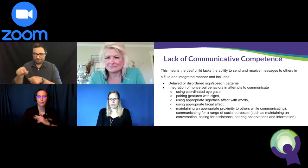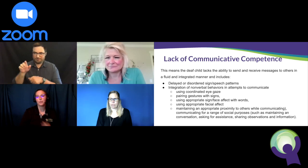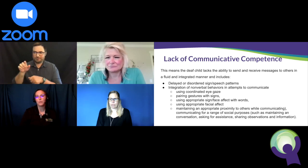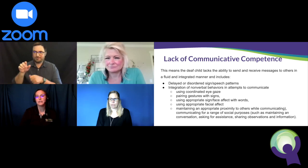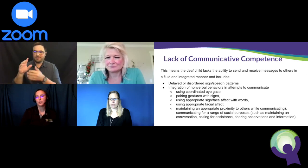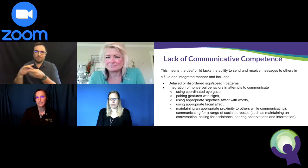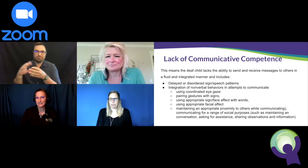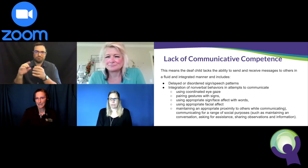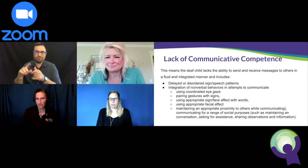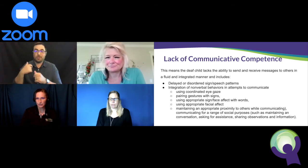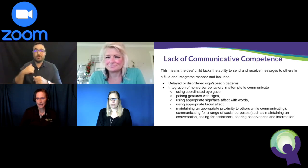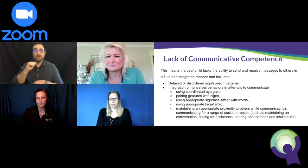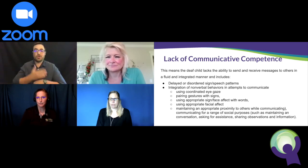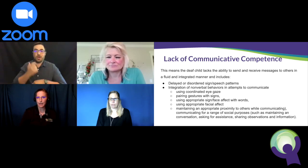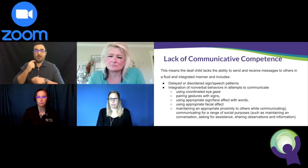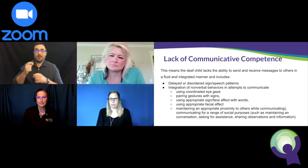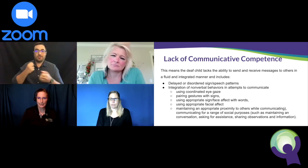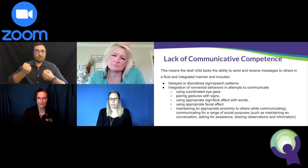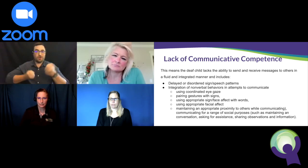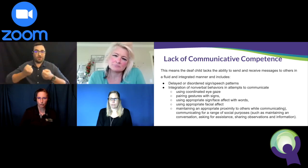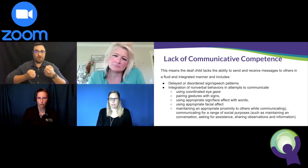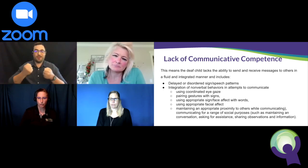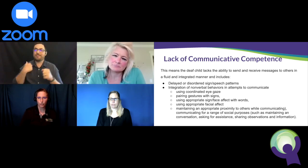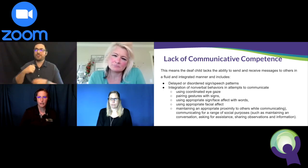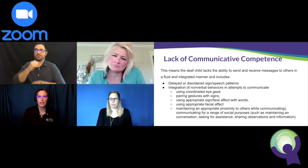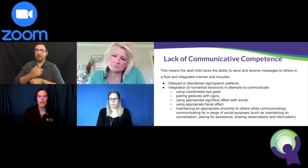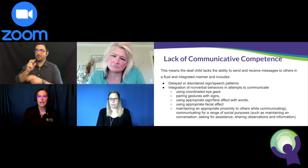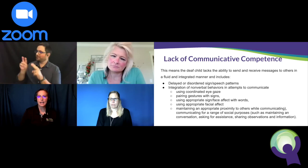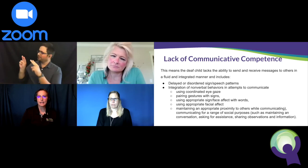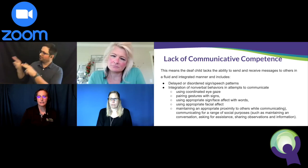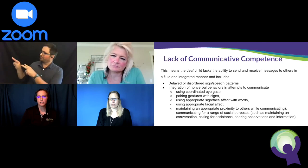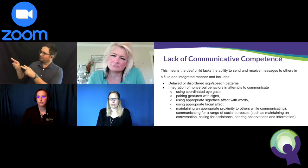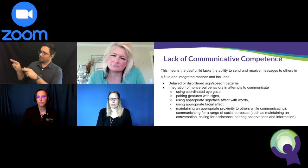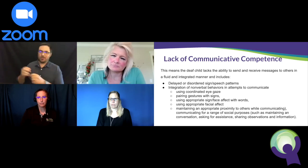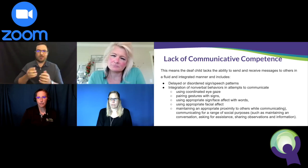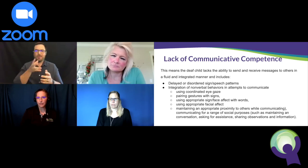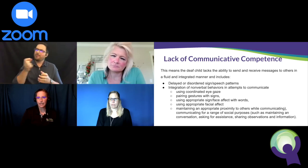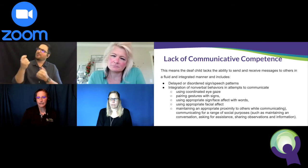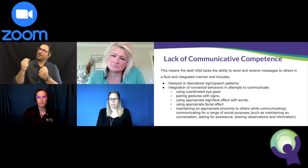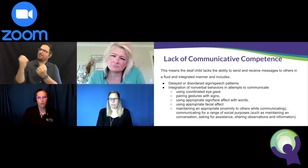window the entire time the mom was signing to her and the mom thought that the daughter